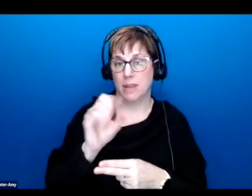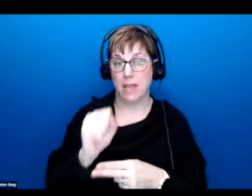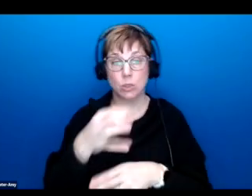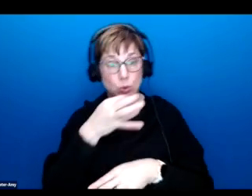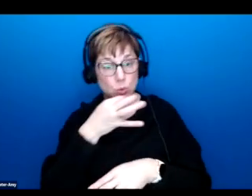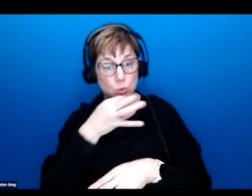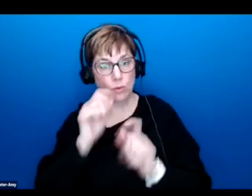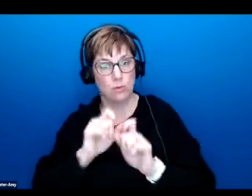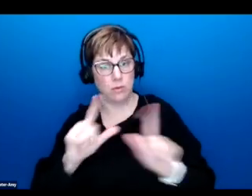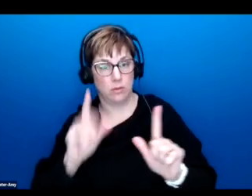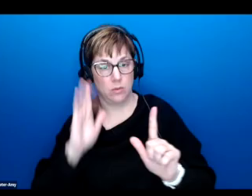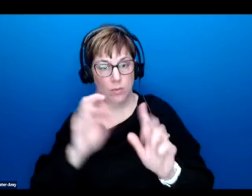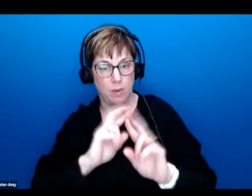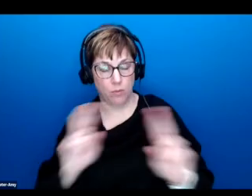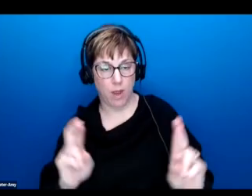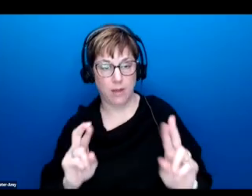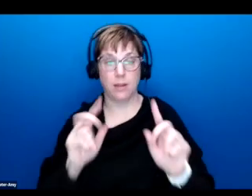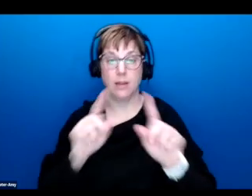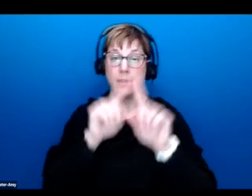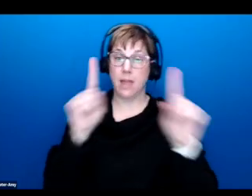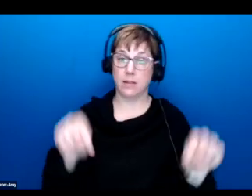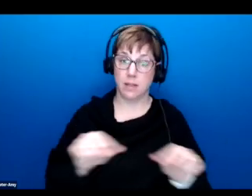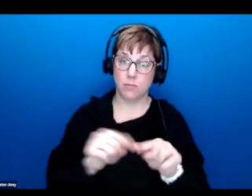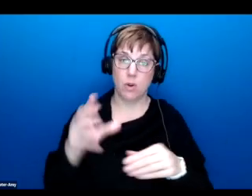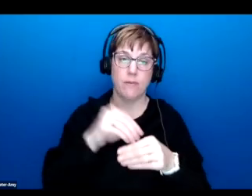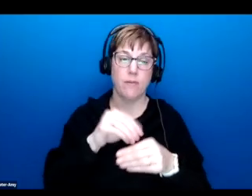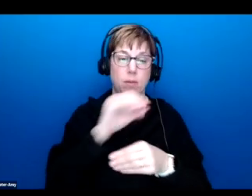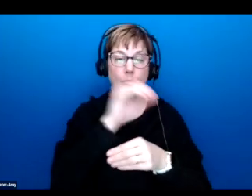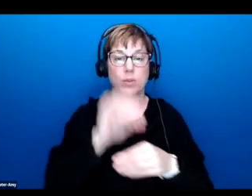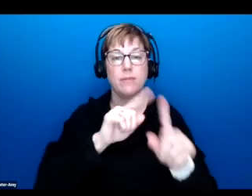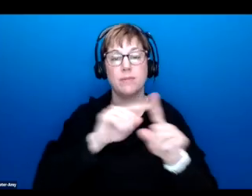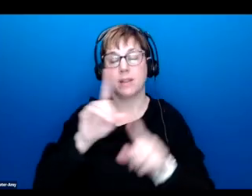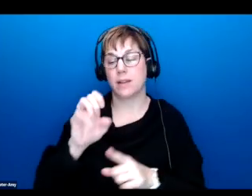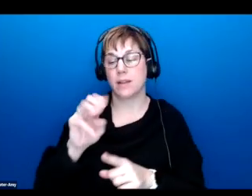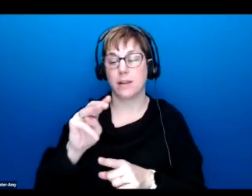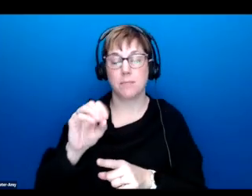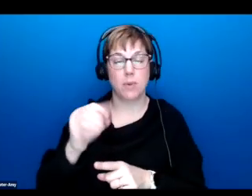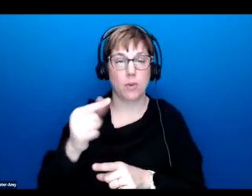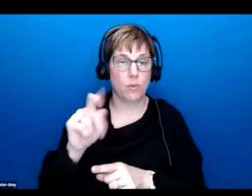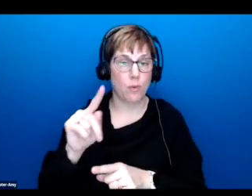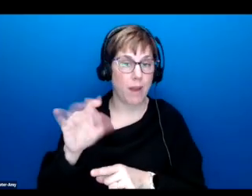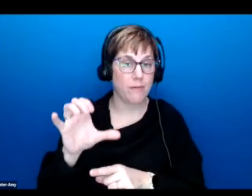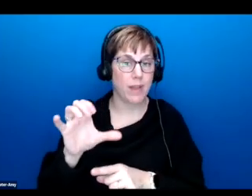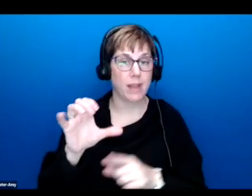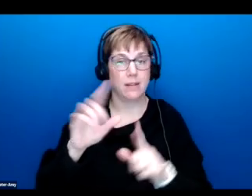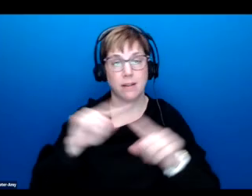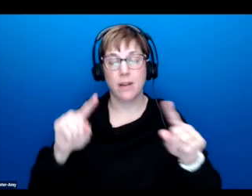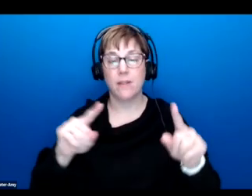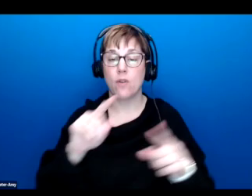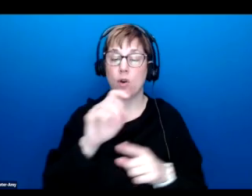This dashboard includes the percentage of demographic characteristics of racial and ethnic minorities with LTSS